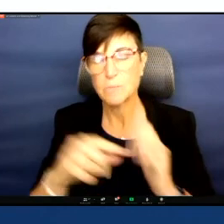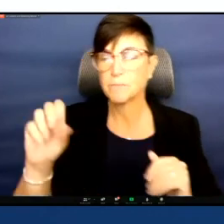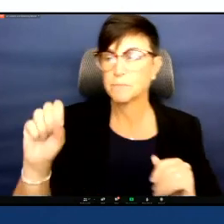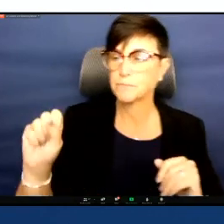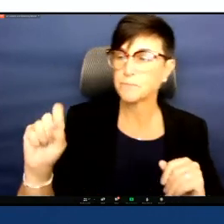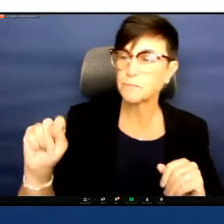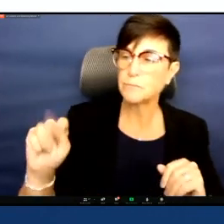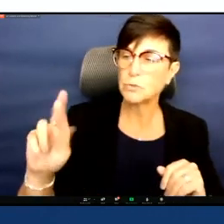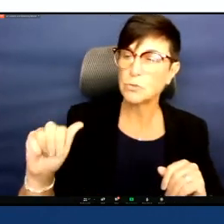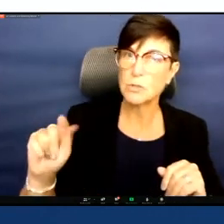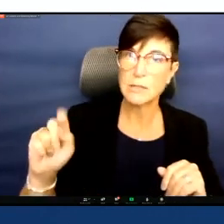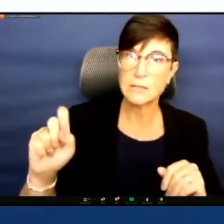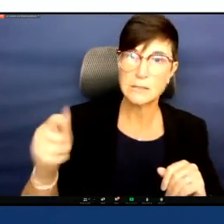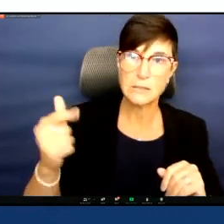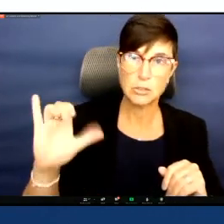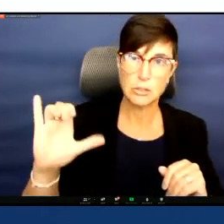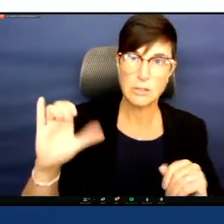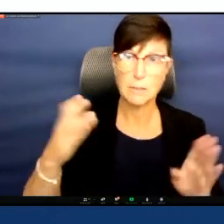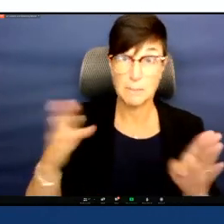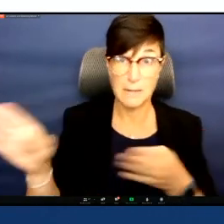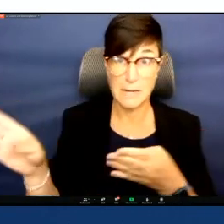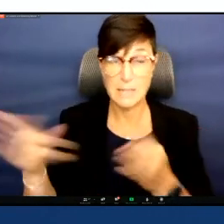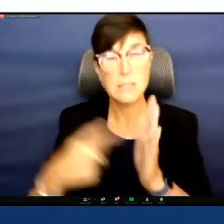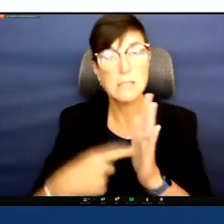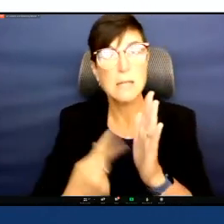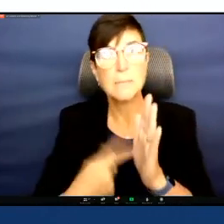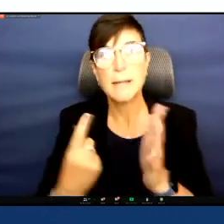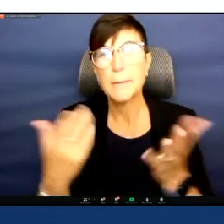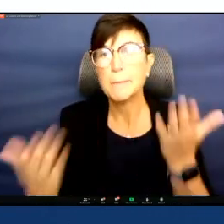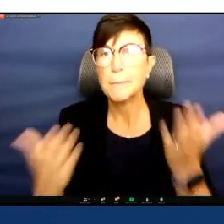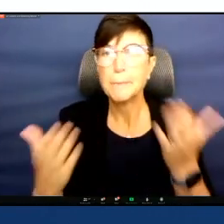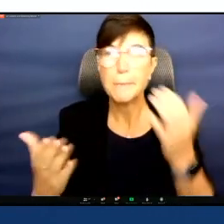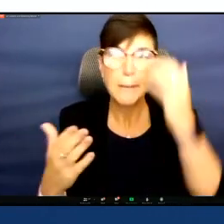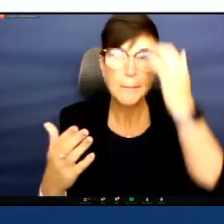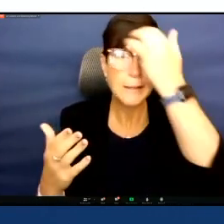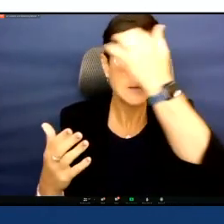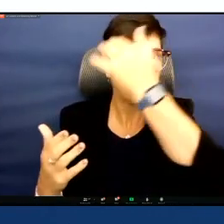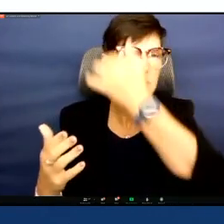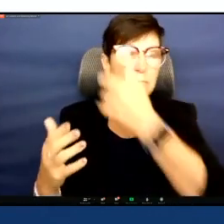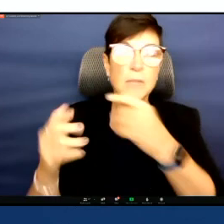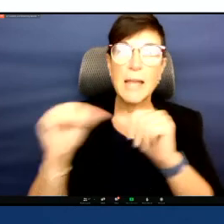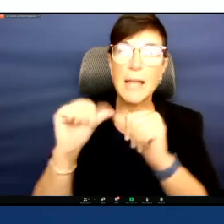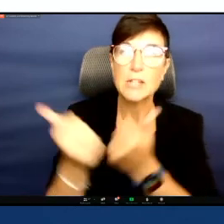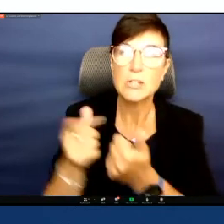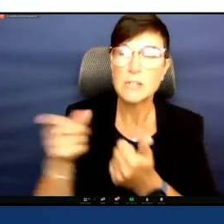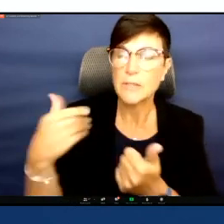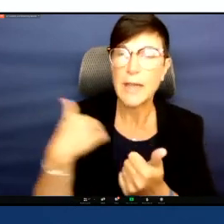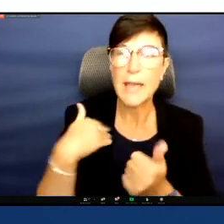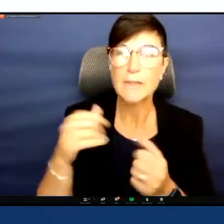and provide the policy framework for each year annual budget. While we don't have this in Sacramento County,